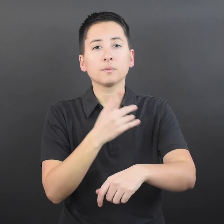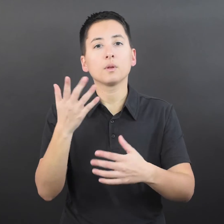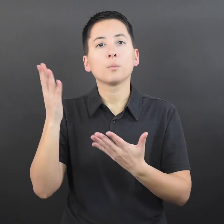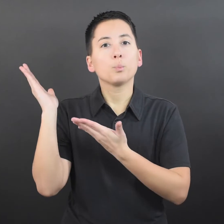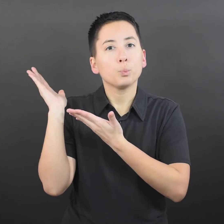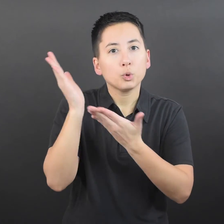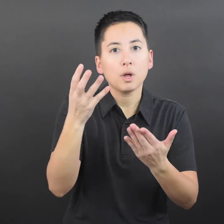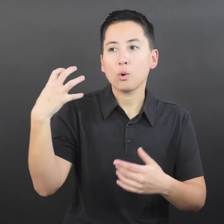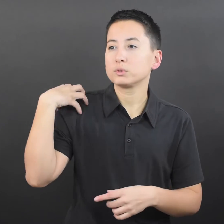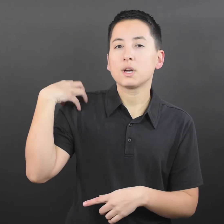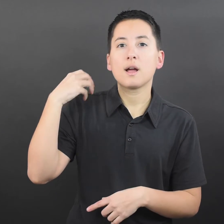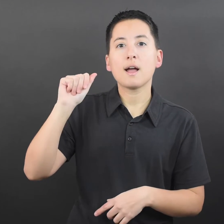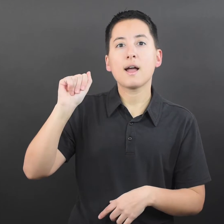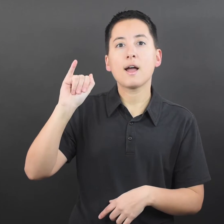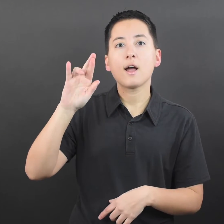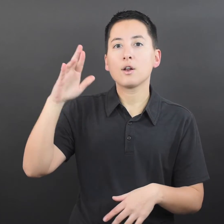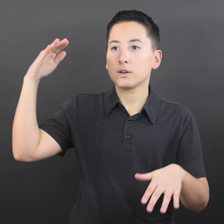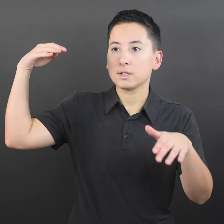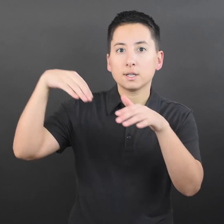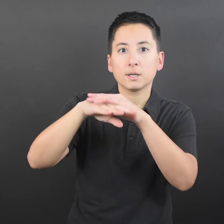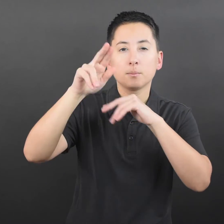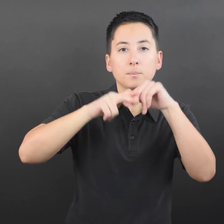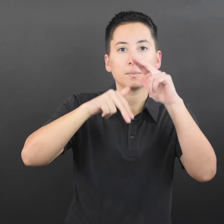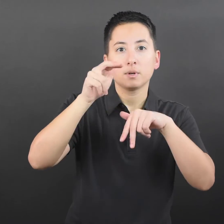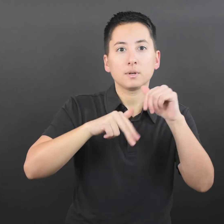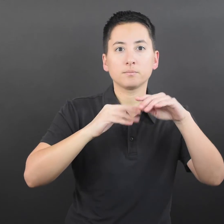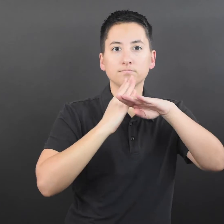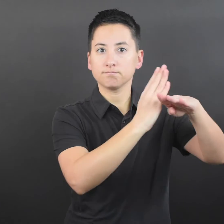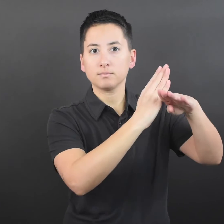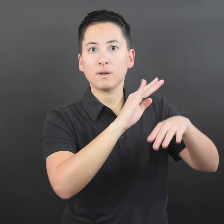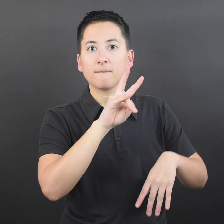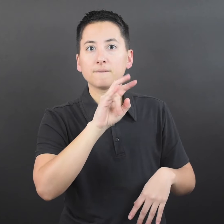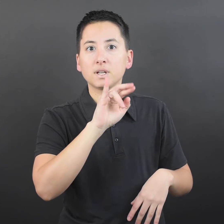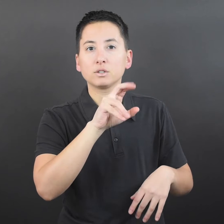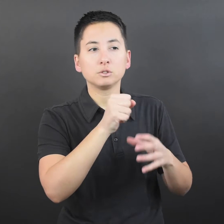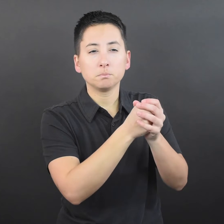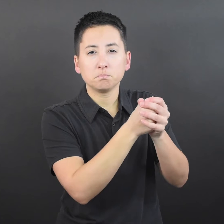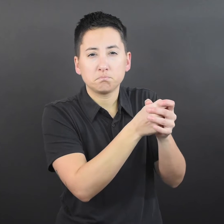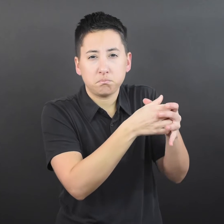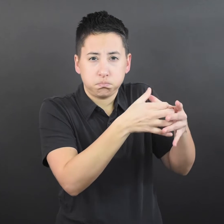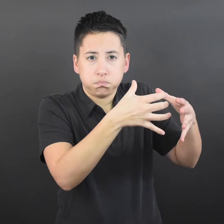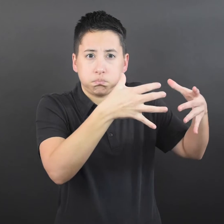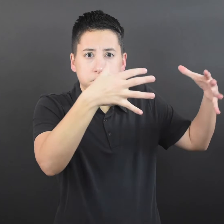outdoor air into a building alongside other preventive strategies, help keep